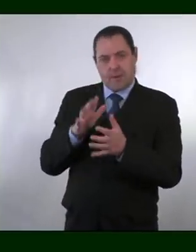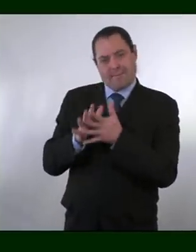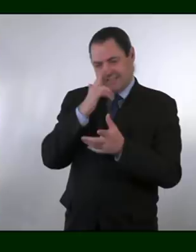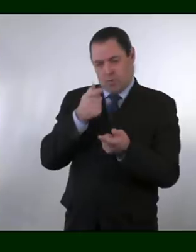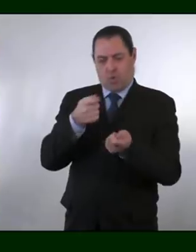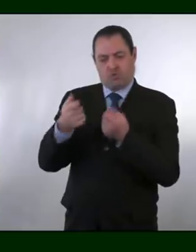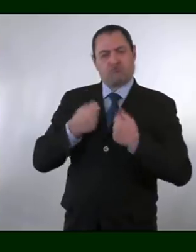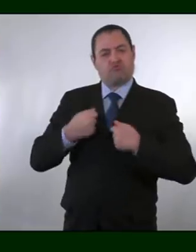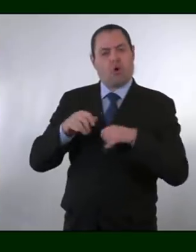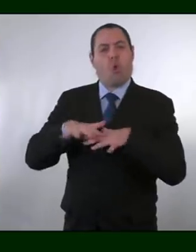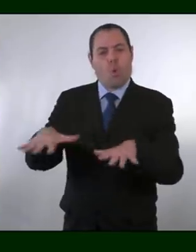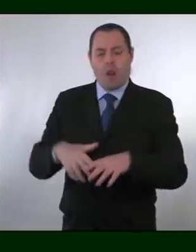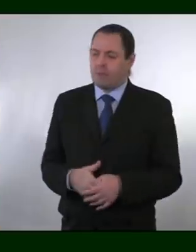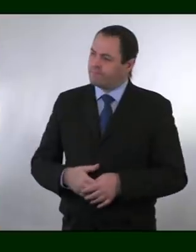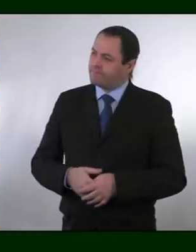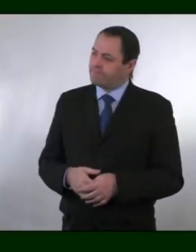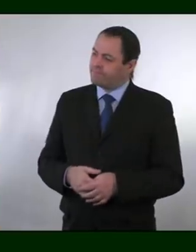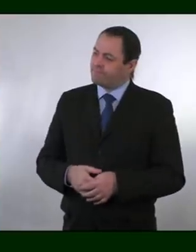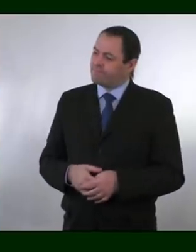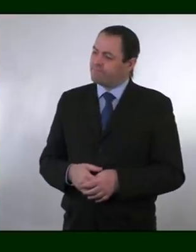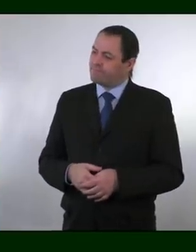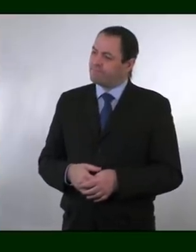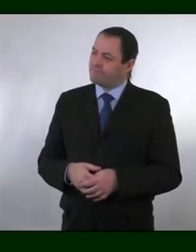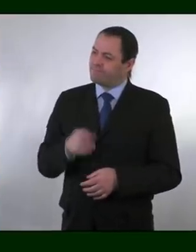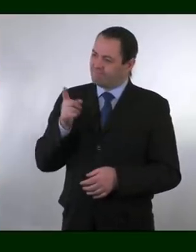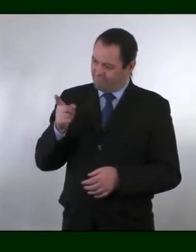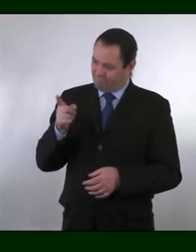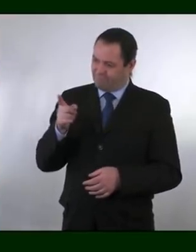Douglas Ross (Moray) (Con) The Prime Minister is aware of the